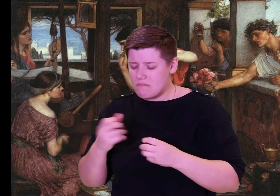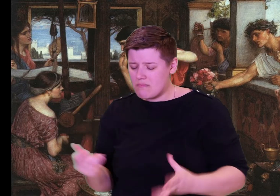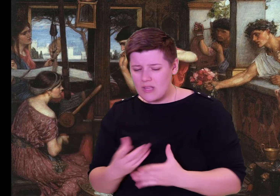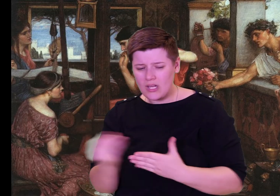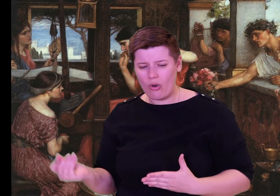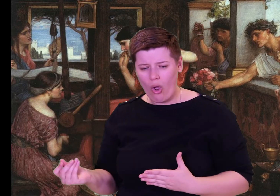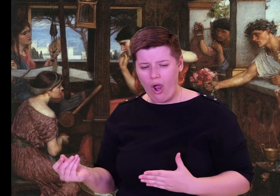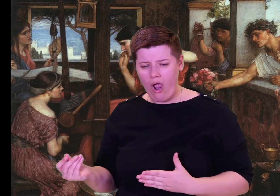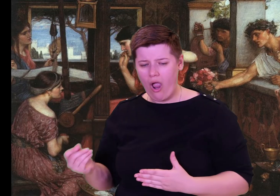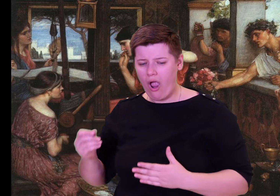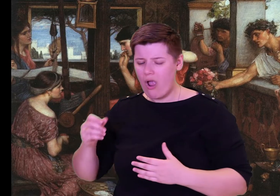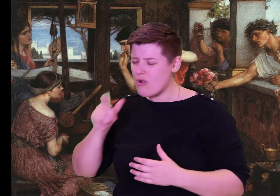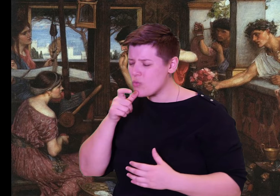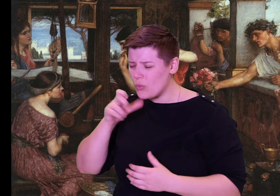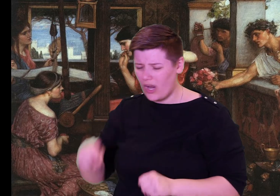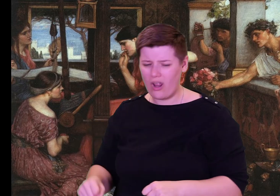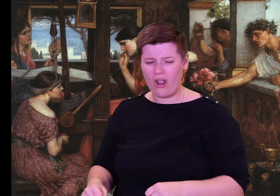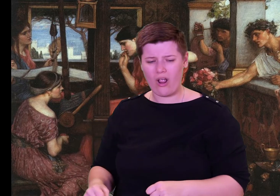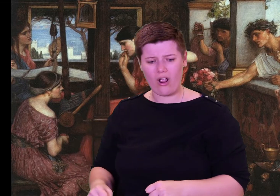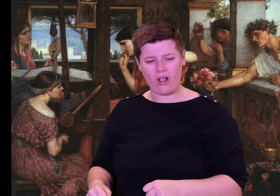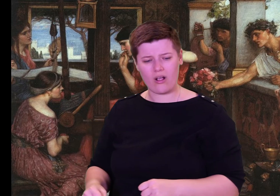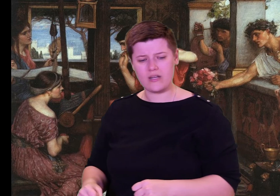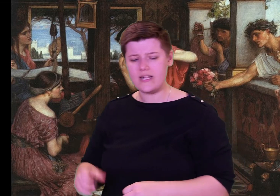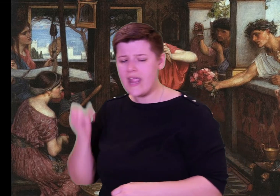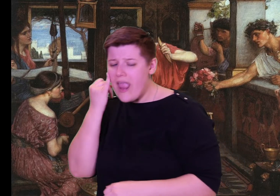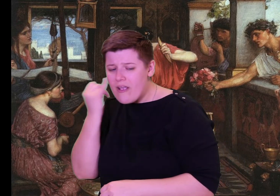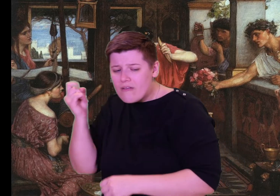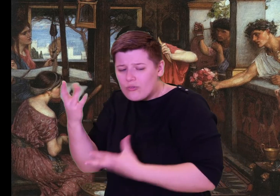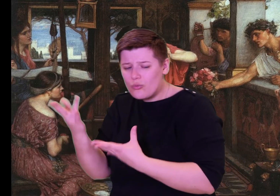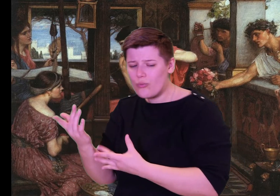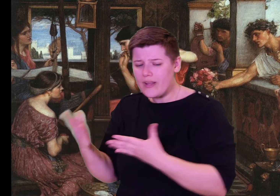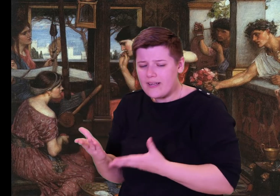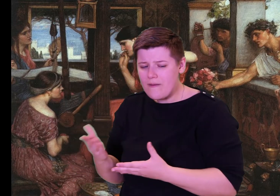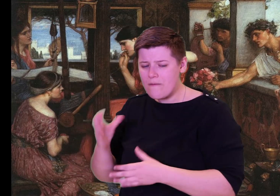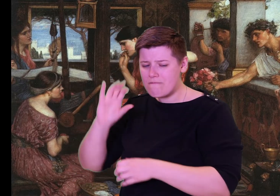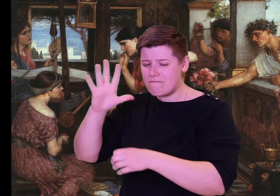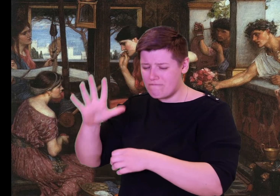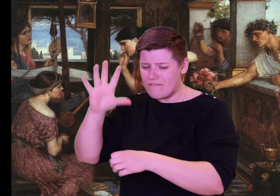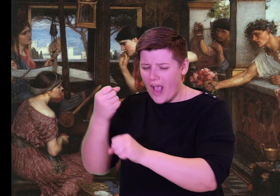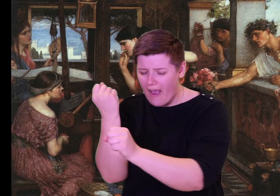and finally Zeus made our plot succeed.